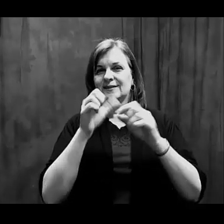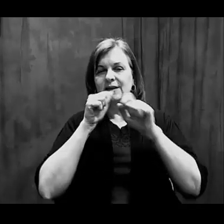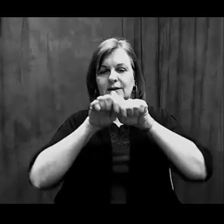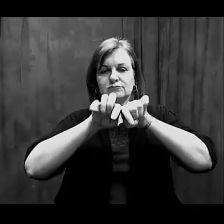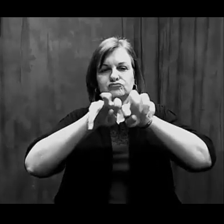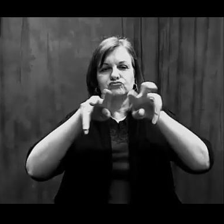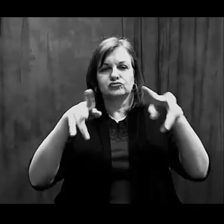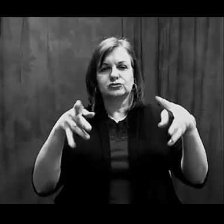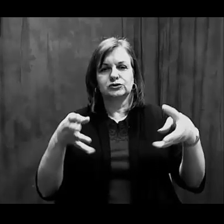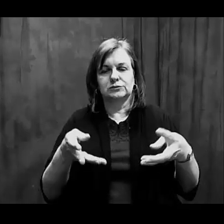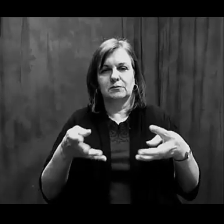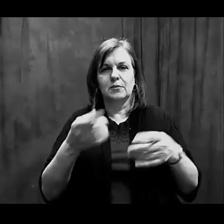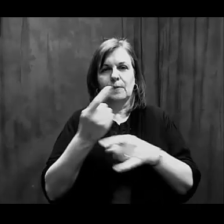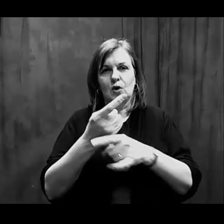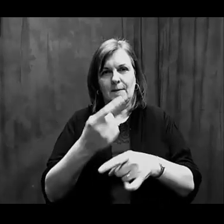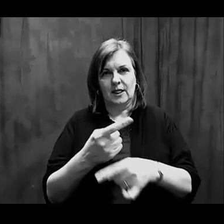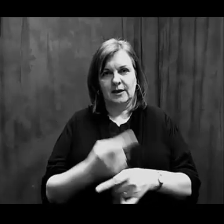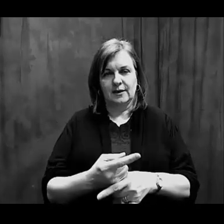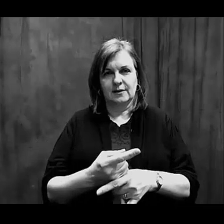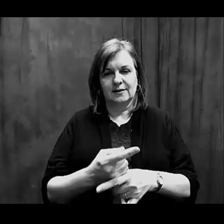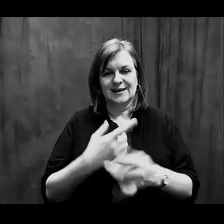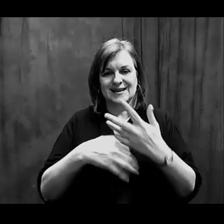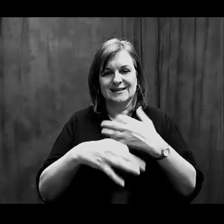did not migrate properly